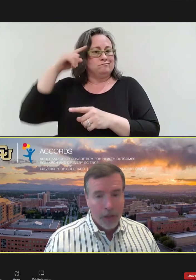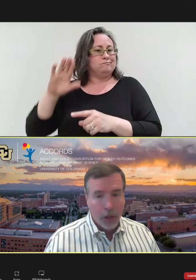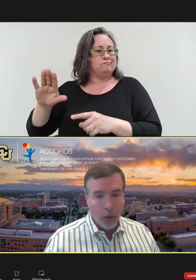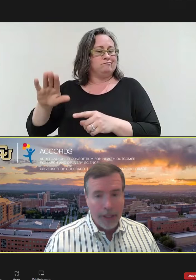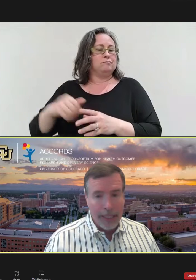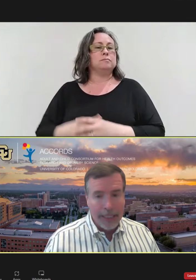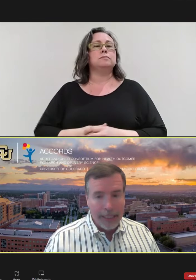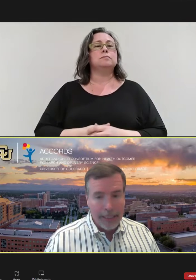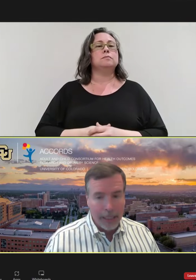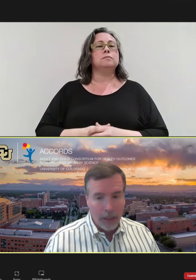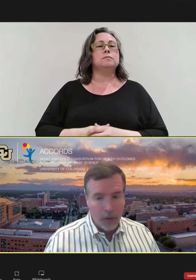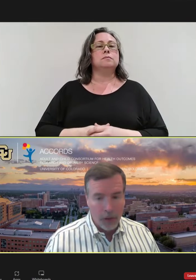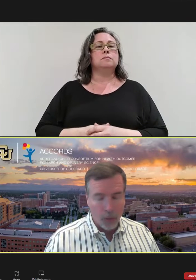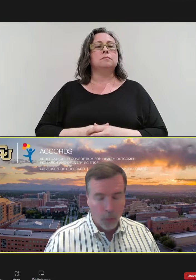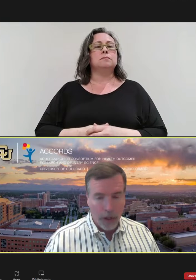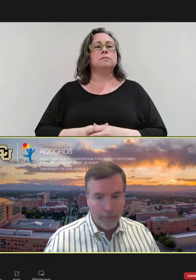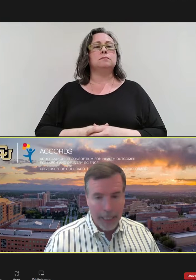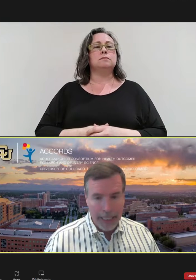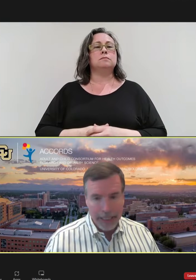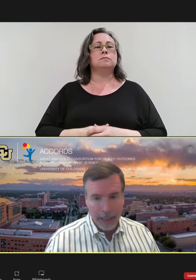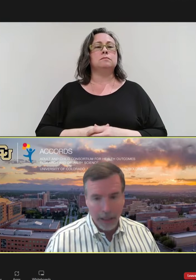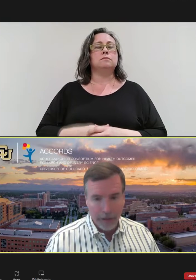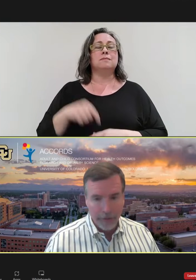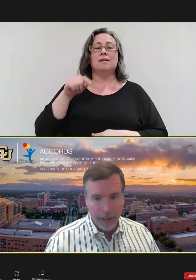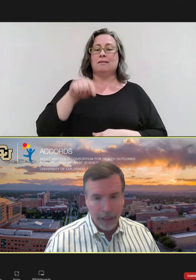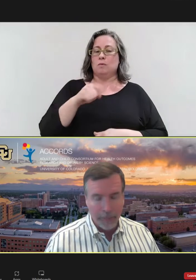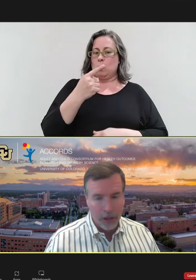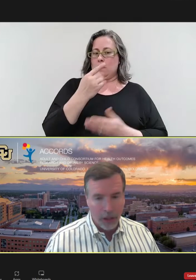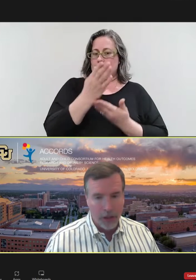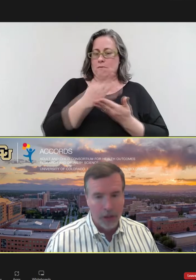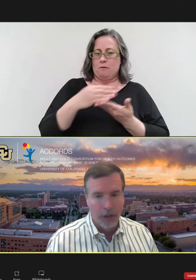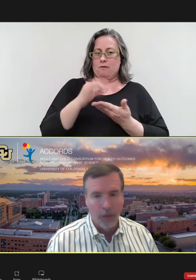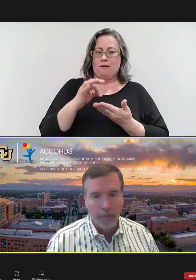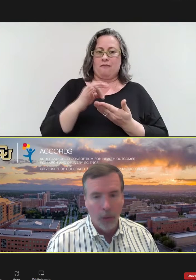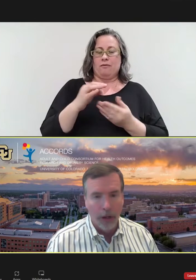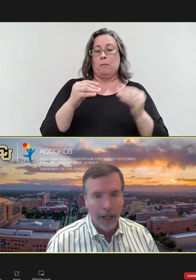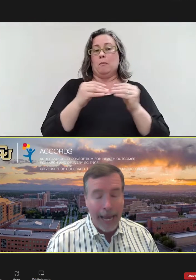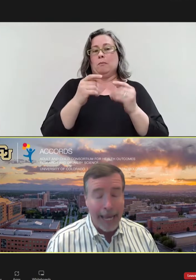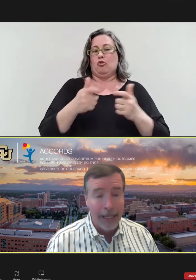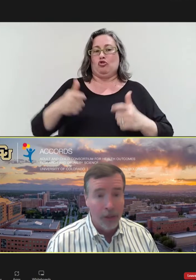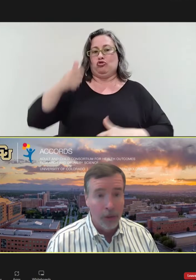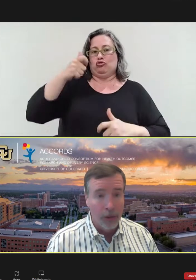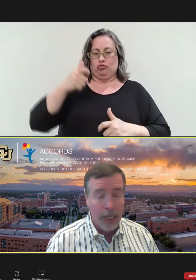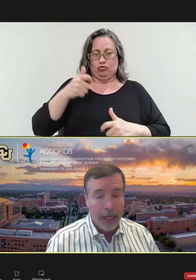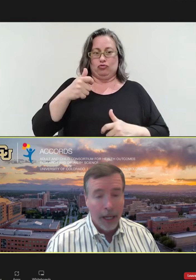So, this is just one piece of a much larger report on attitudes,